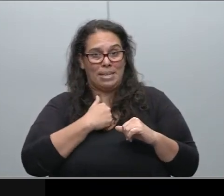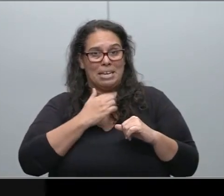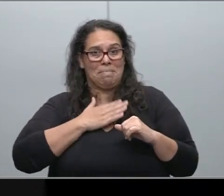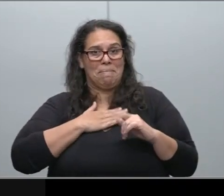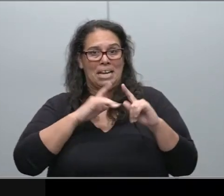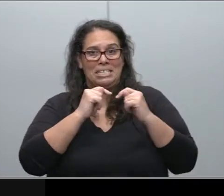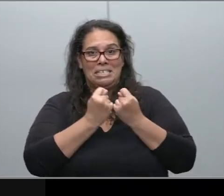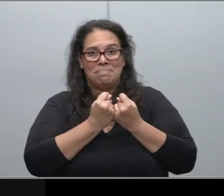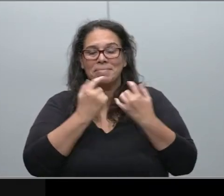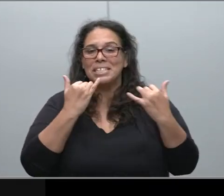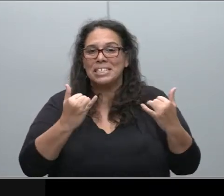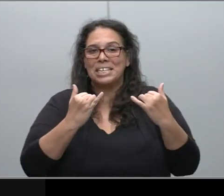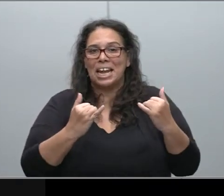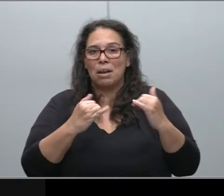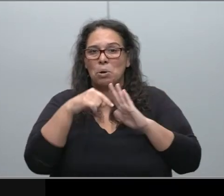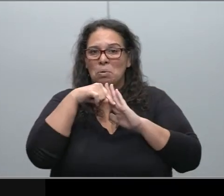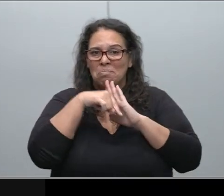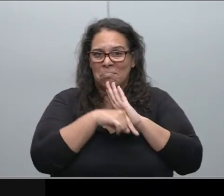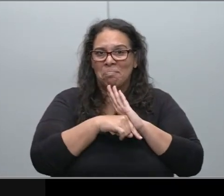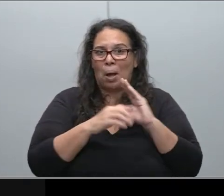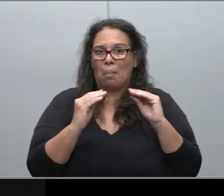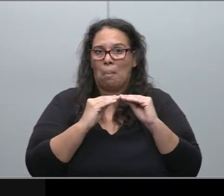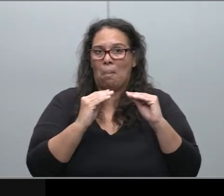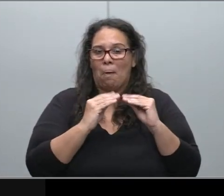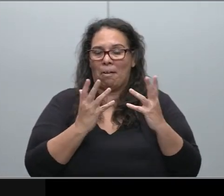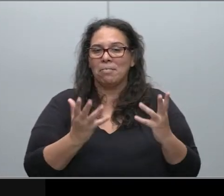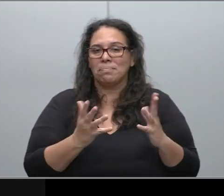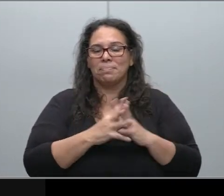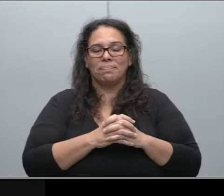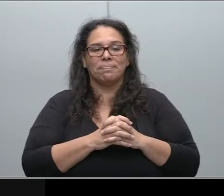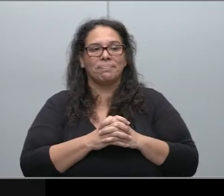And so we had over 96 respondents that showed interest